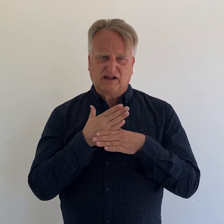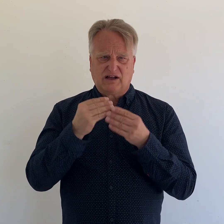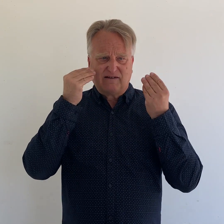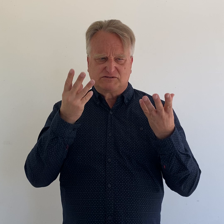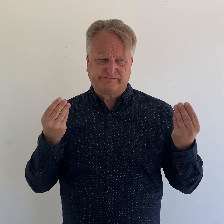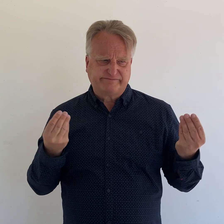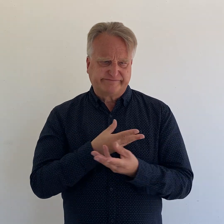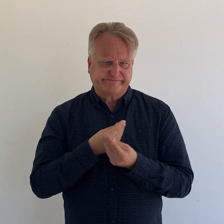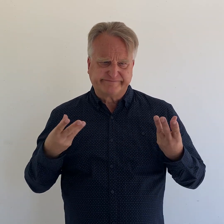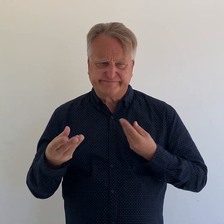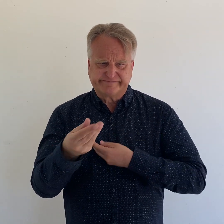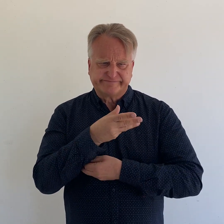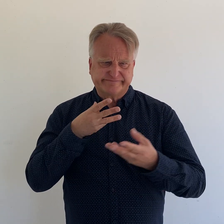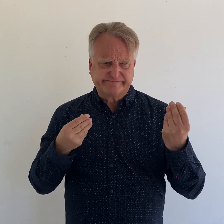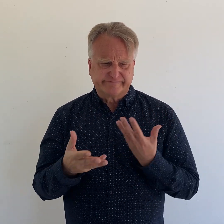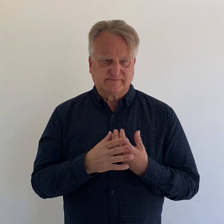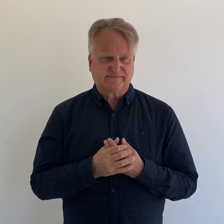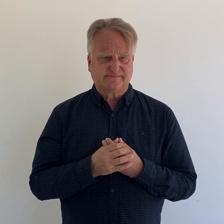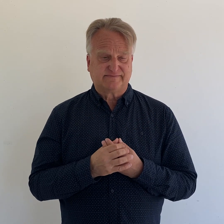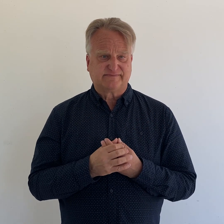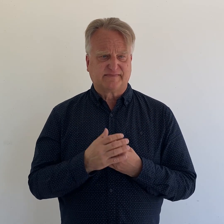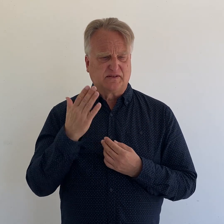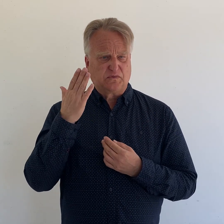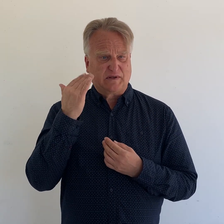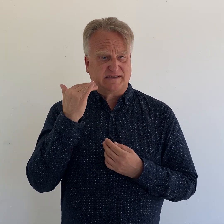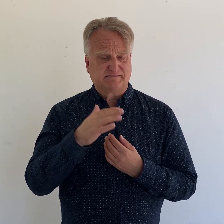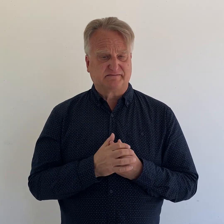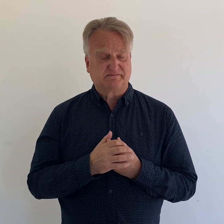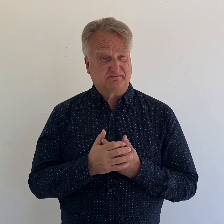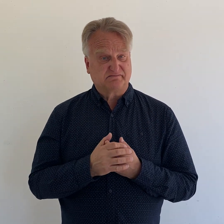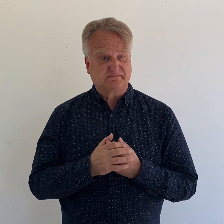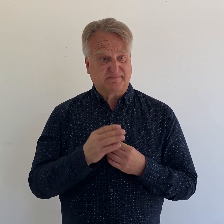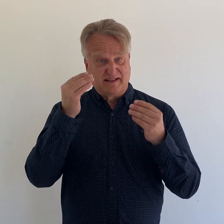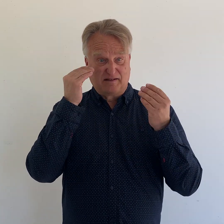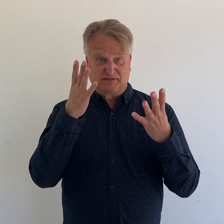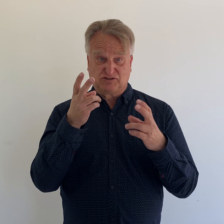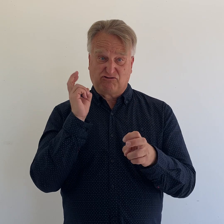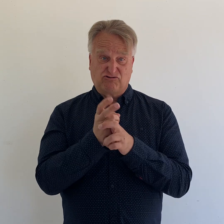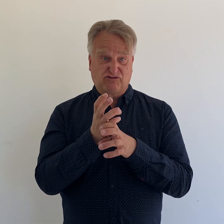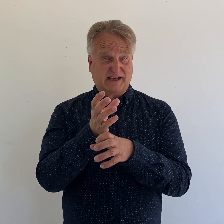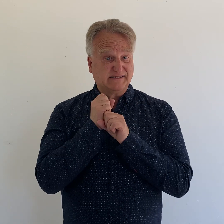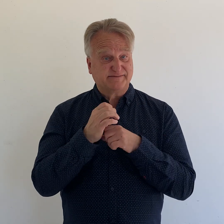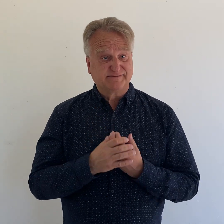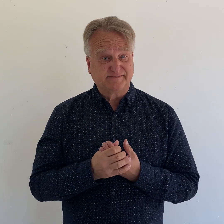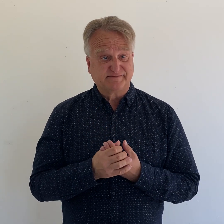While some outsiders might view the excessive exchange of information to be gossipy, Sharing the latest news, updates on current events, and relevant political trends are some examples of information sharing behavior. The primary reason for this expectation is the difficulty of obtaining information for many deaf people.